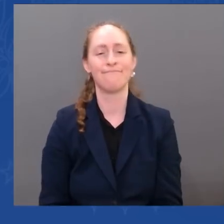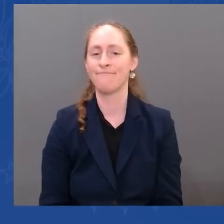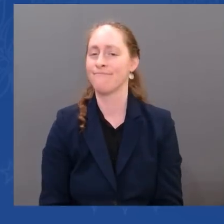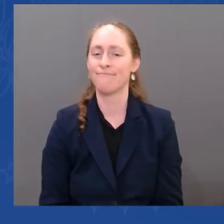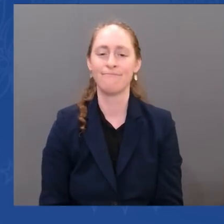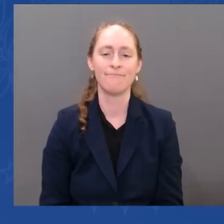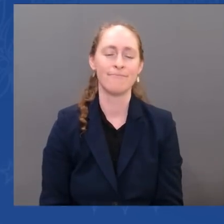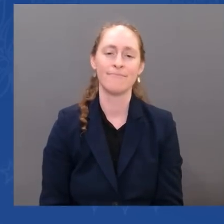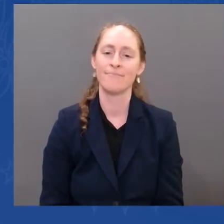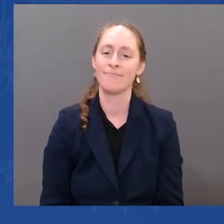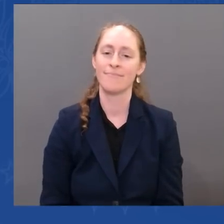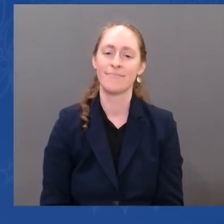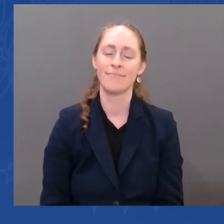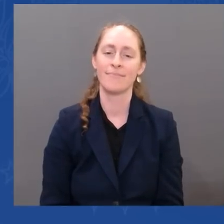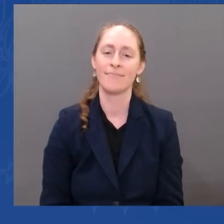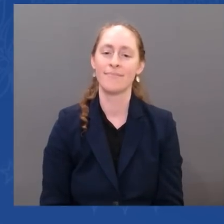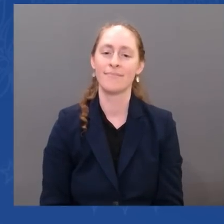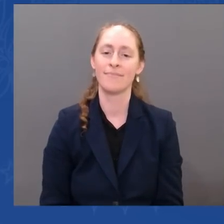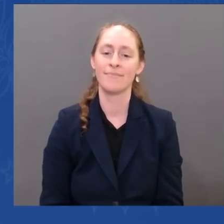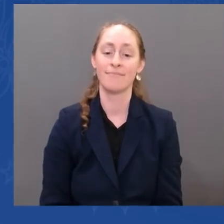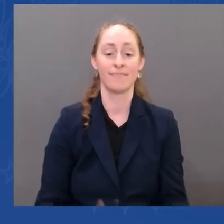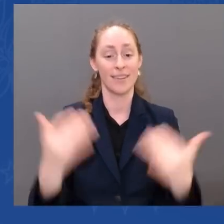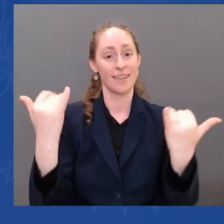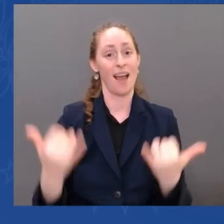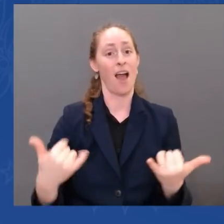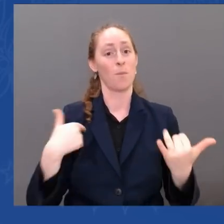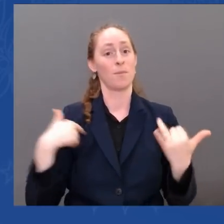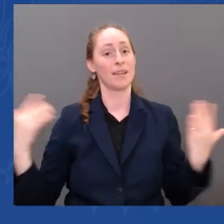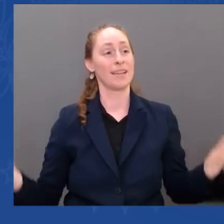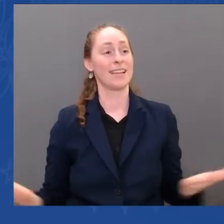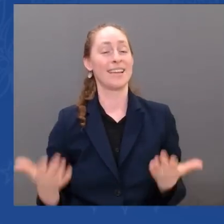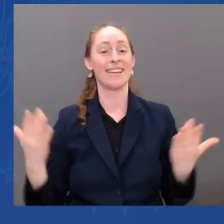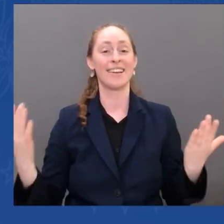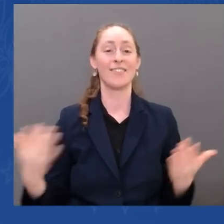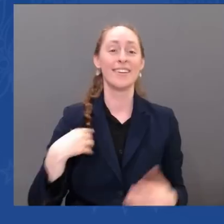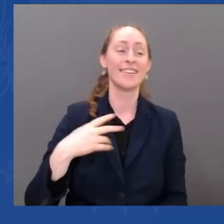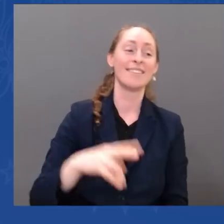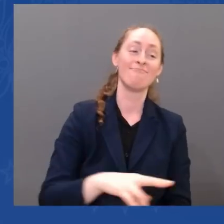Friends like Andy and Mike Manatos -- where are you guys? There you go.